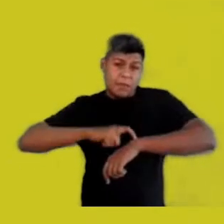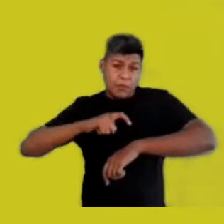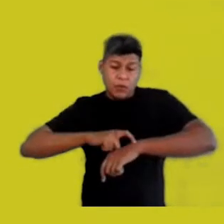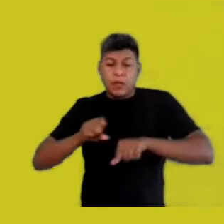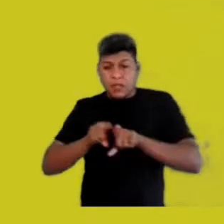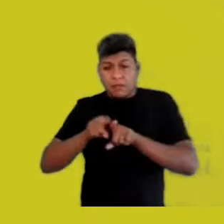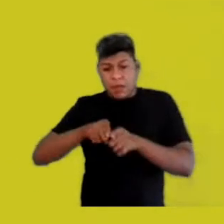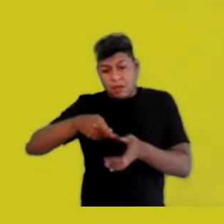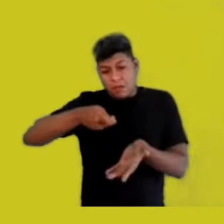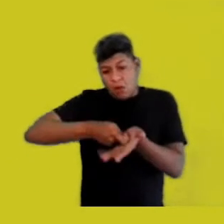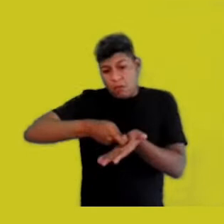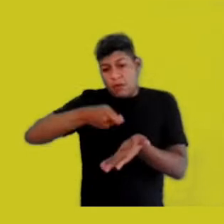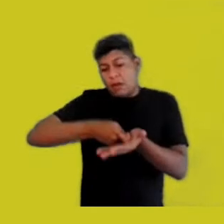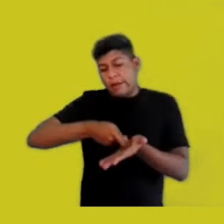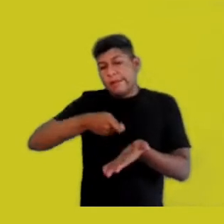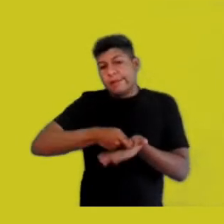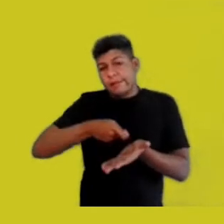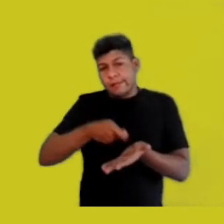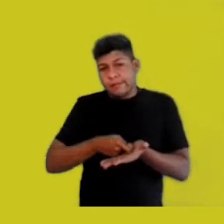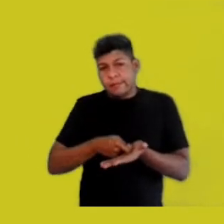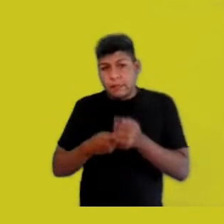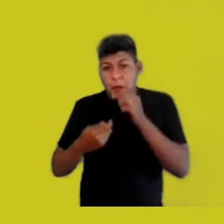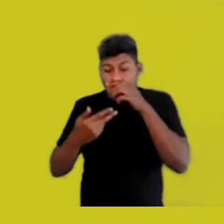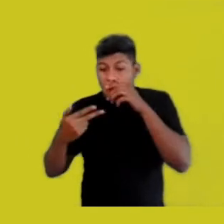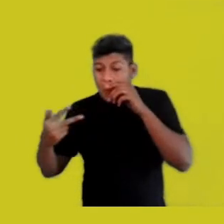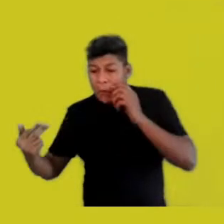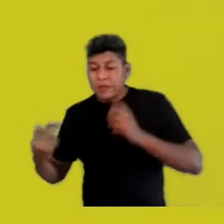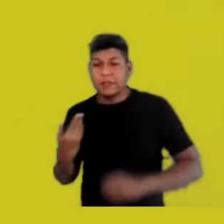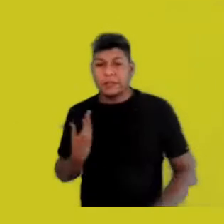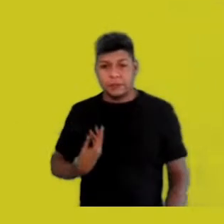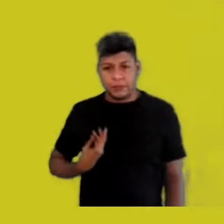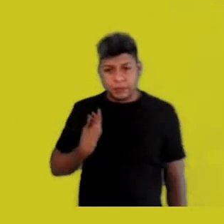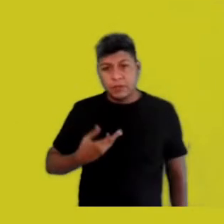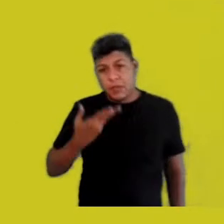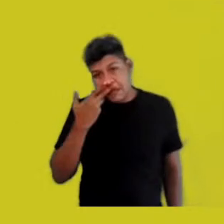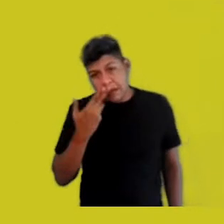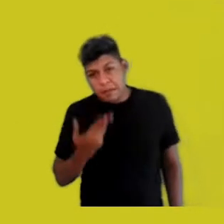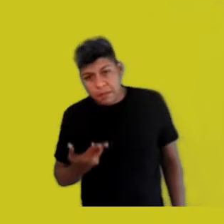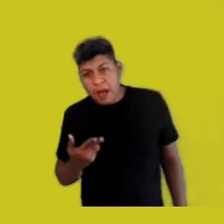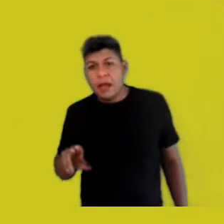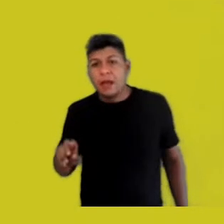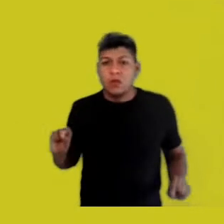These two things, two legacies that seem to me much more linked